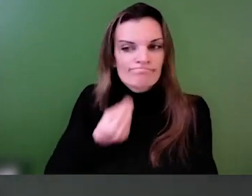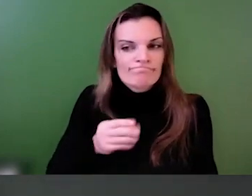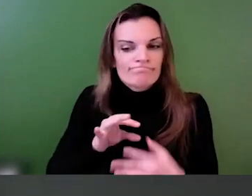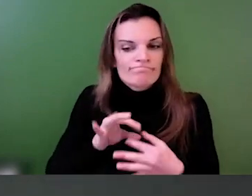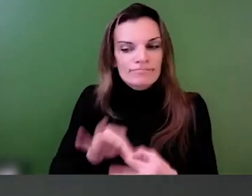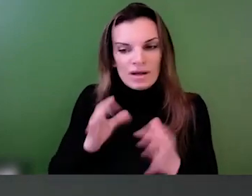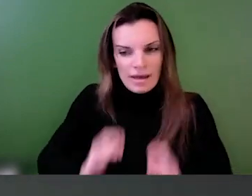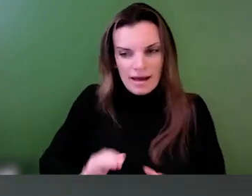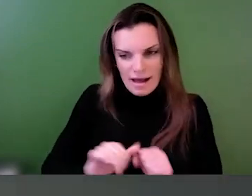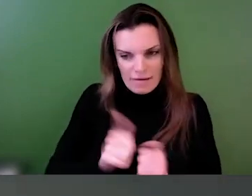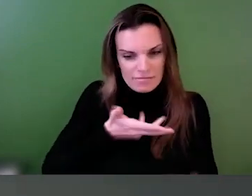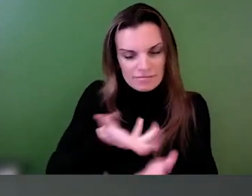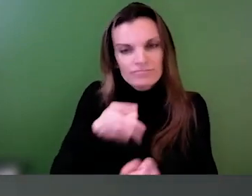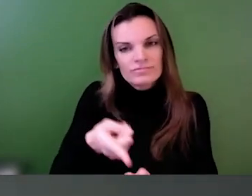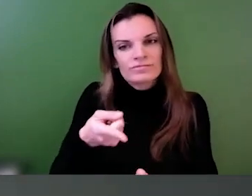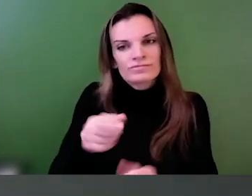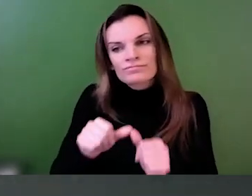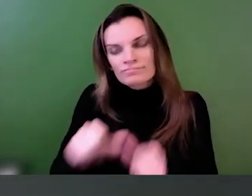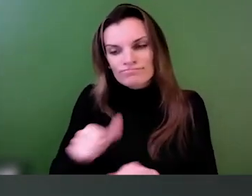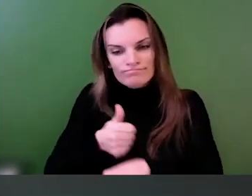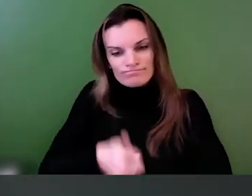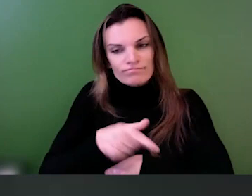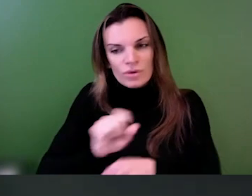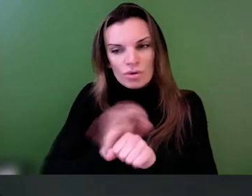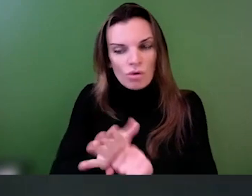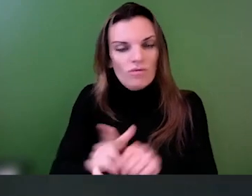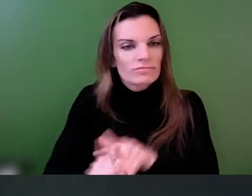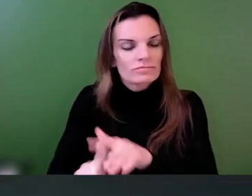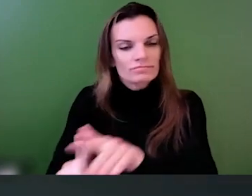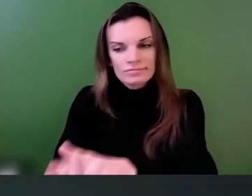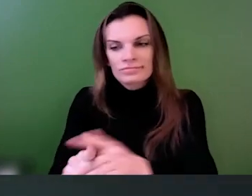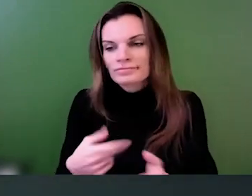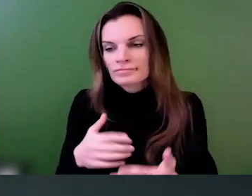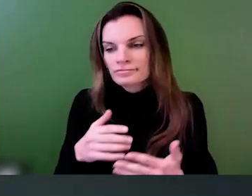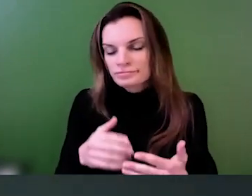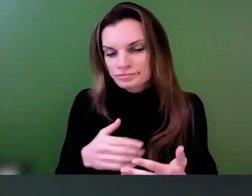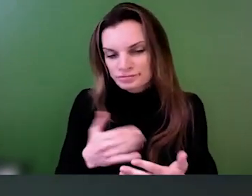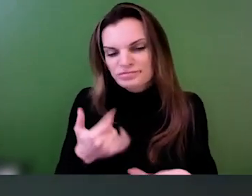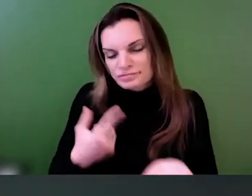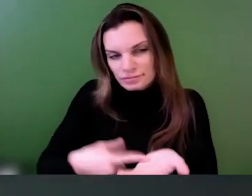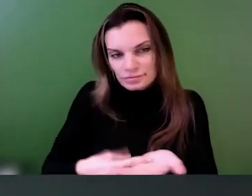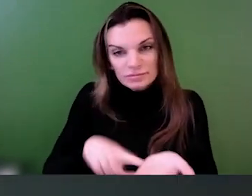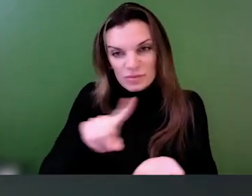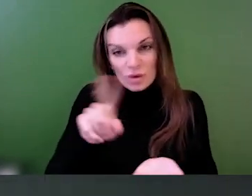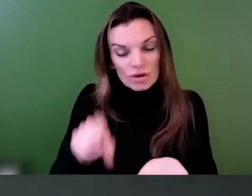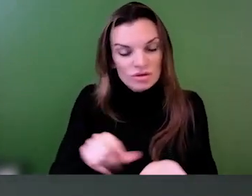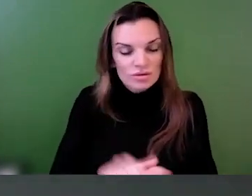so feel free to add anything you would like. But this next question is if someone is